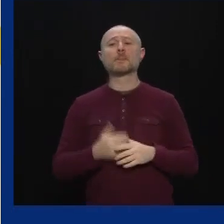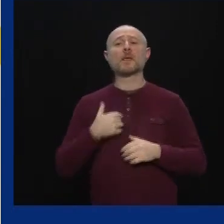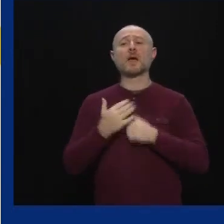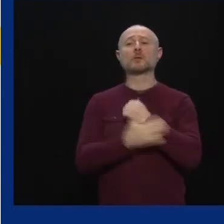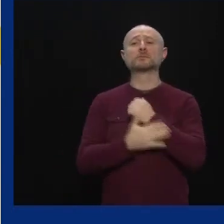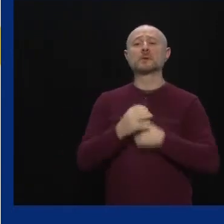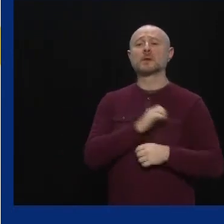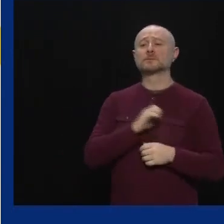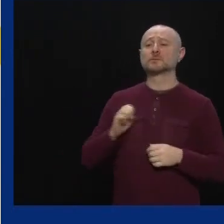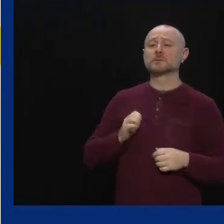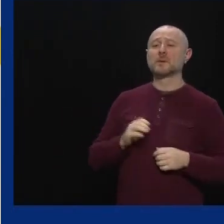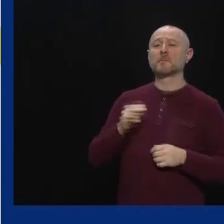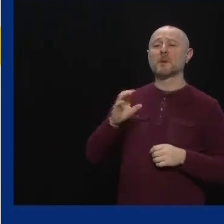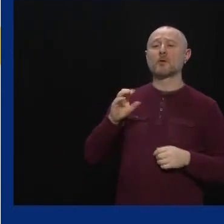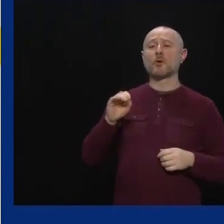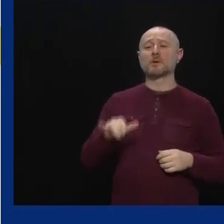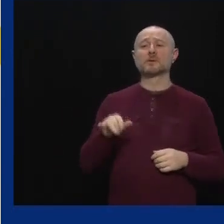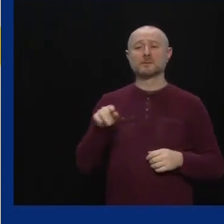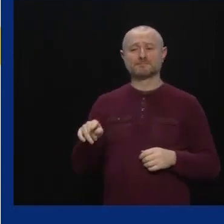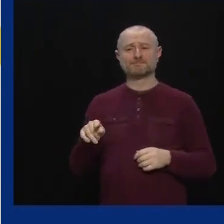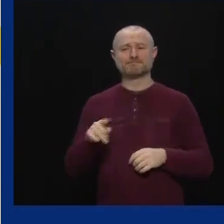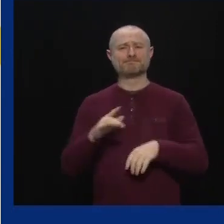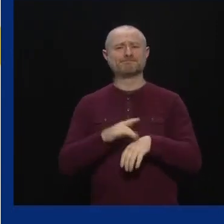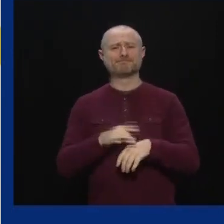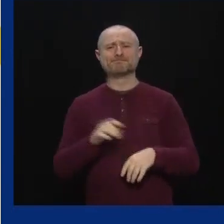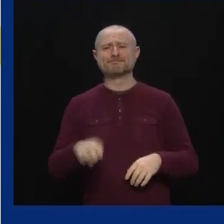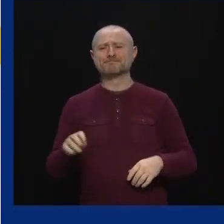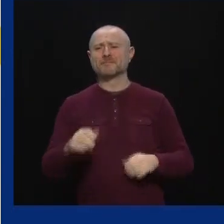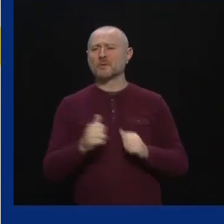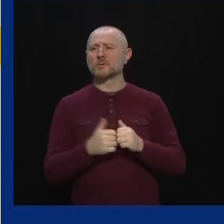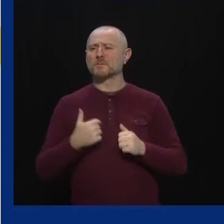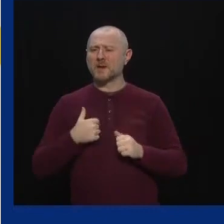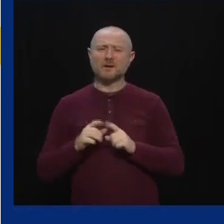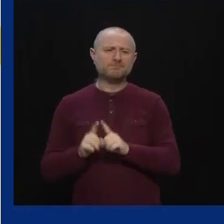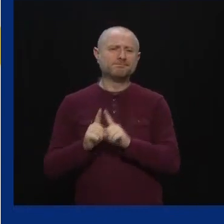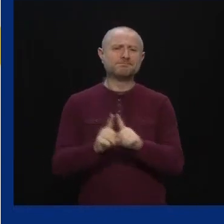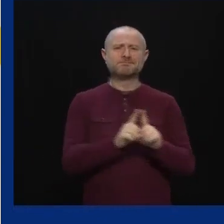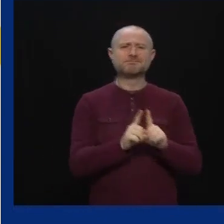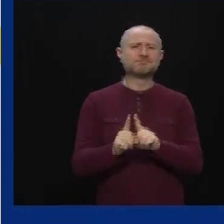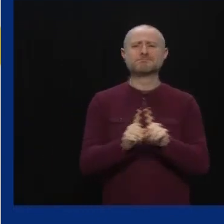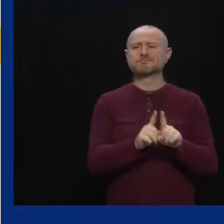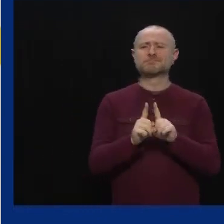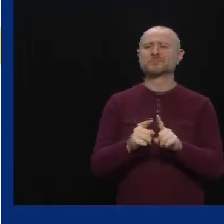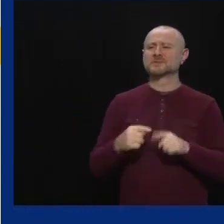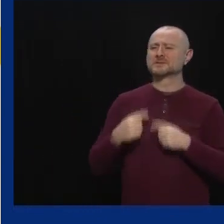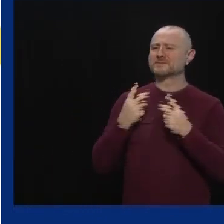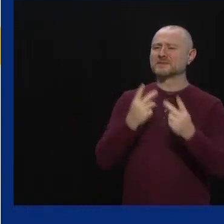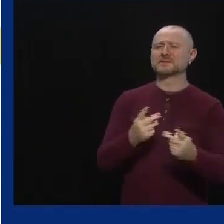SPEAKING -- A LOT AT THE GAME IN BUFFALO SATURDAY NIGHT. I WAS STARING RIGHT AT HIM,